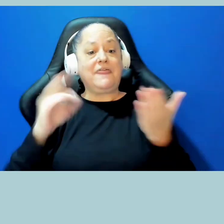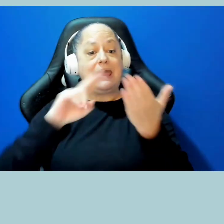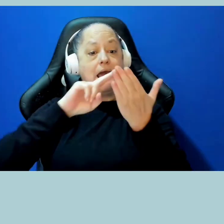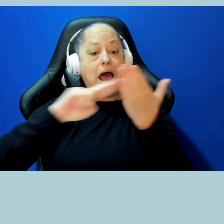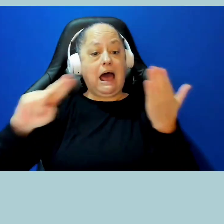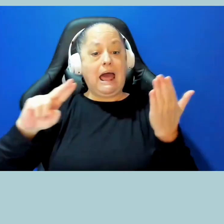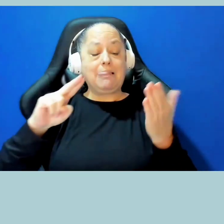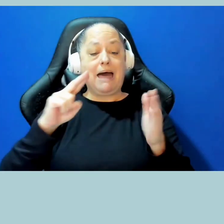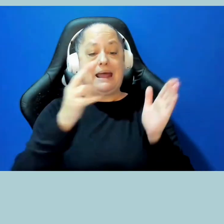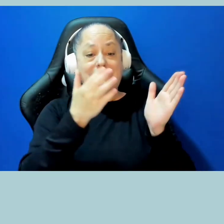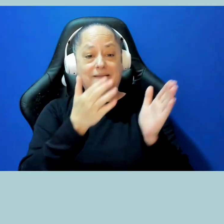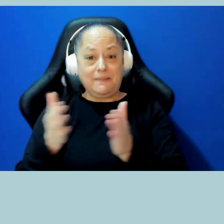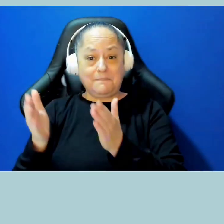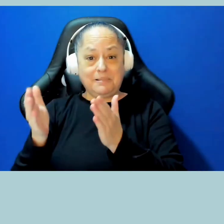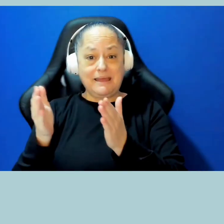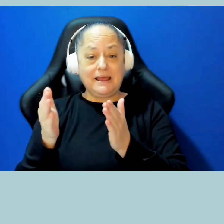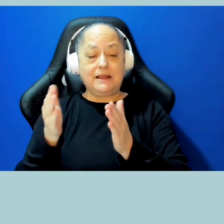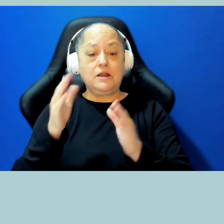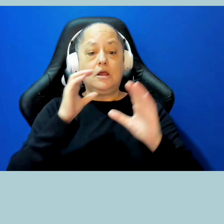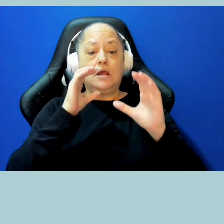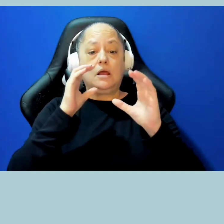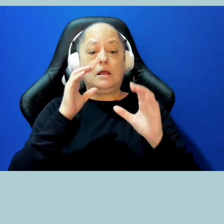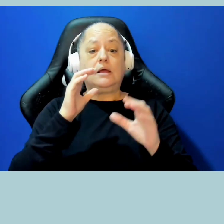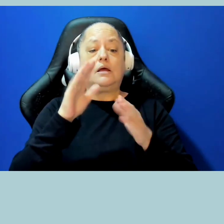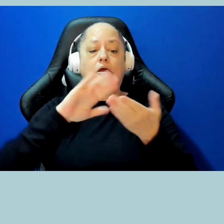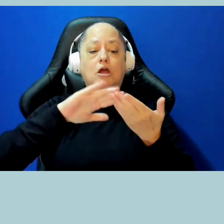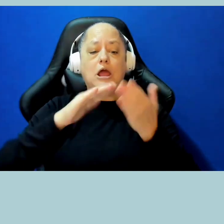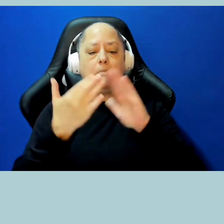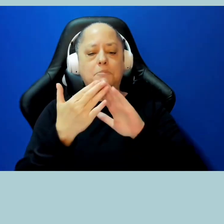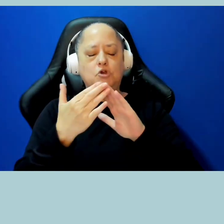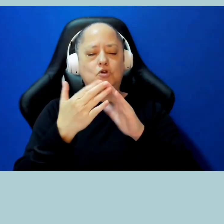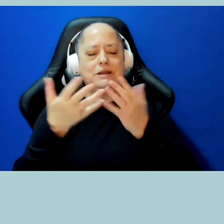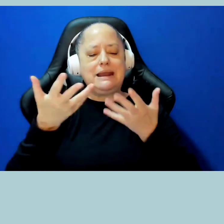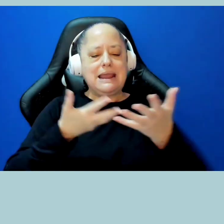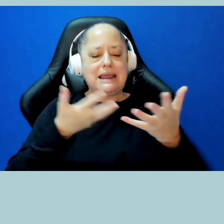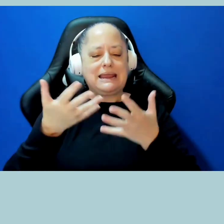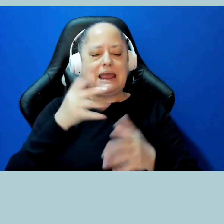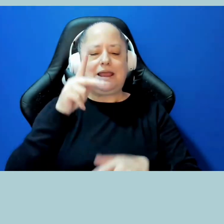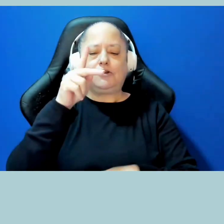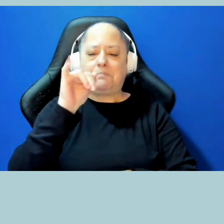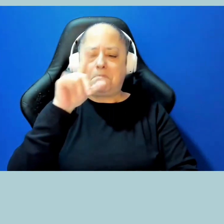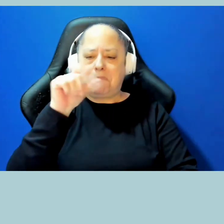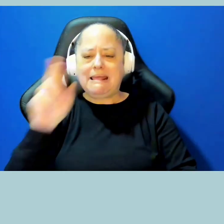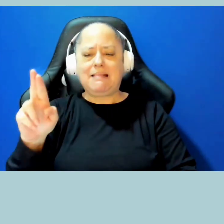is that community engagement is a pillar for us. Or if you don't, sometimes I don't like that metaphor because